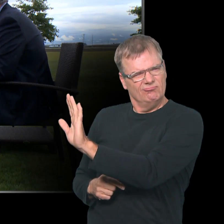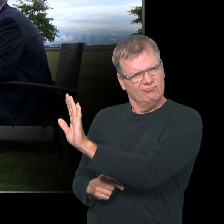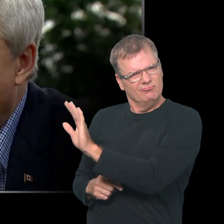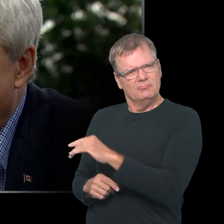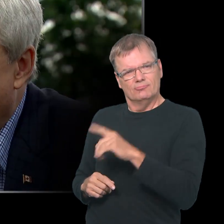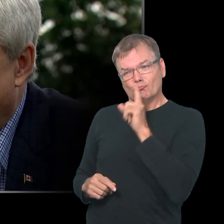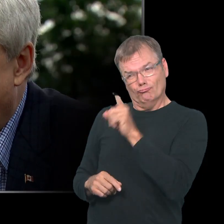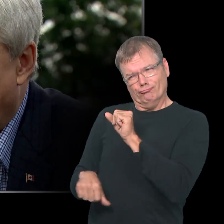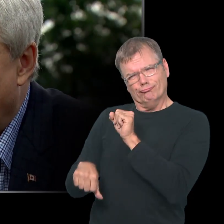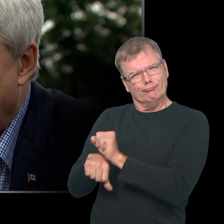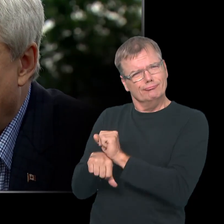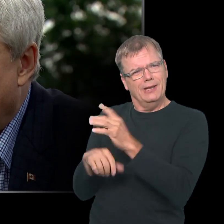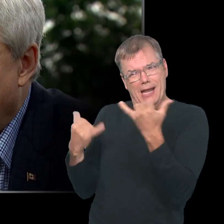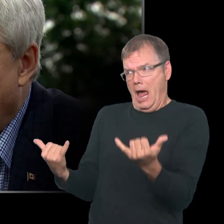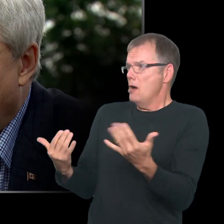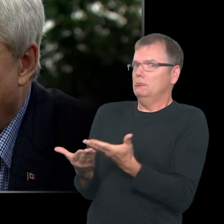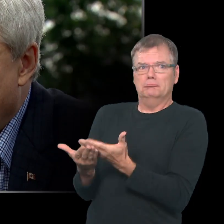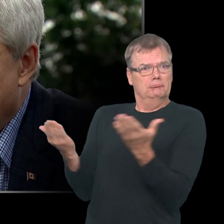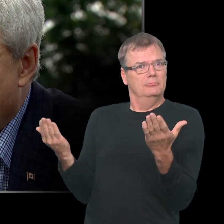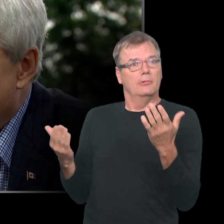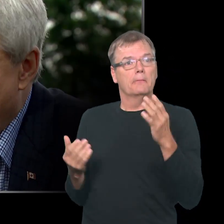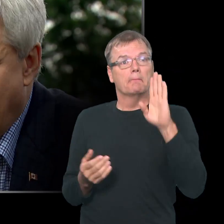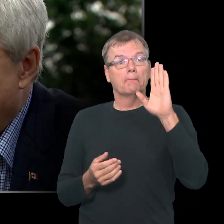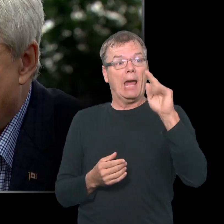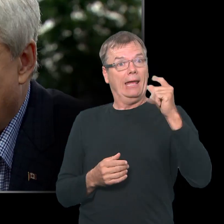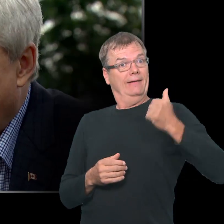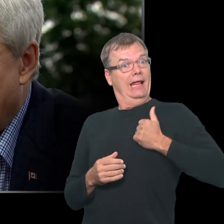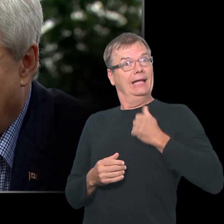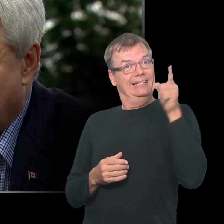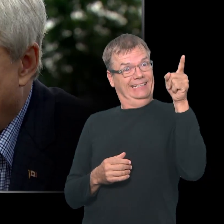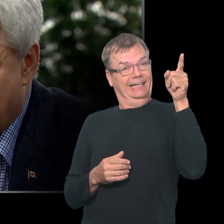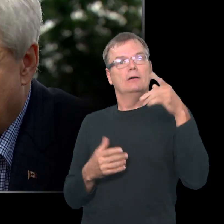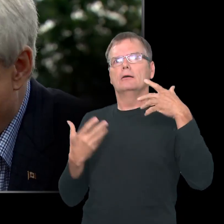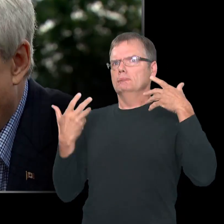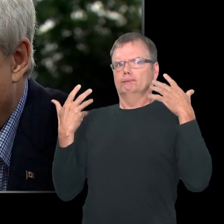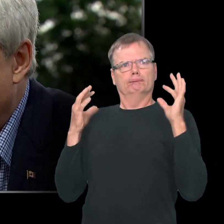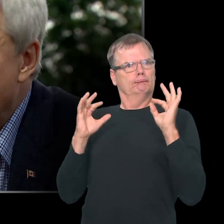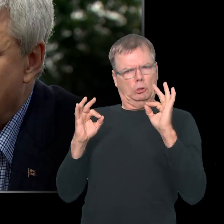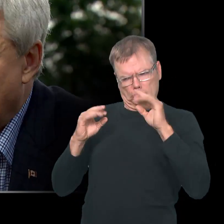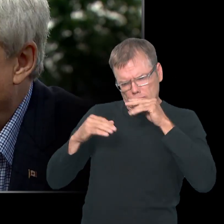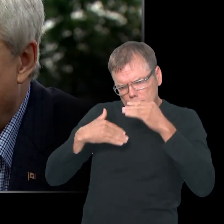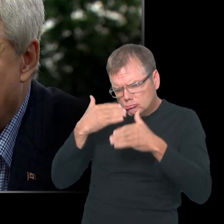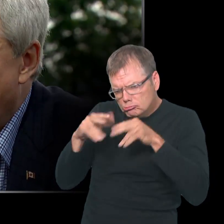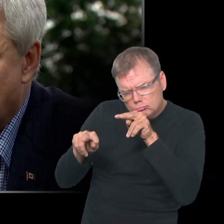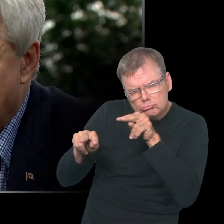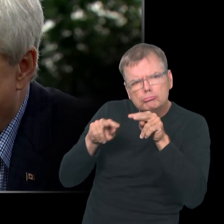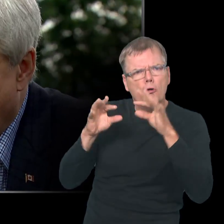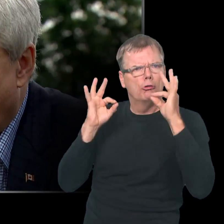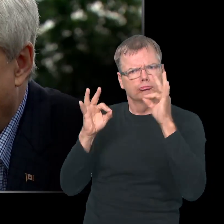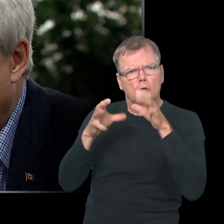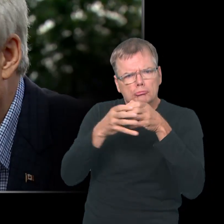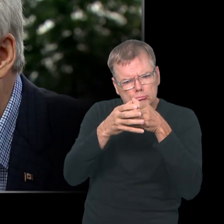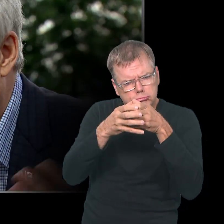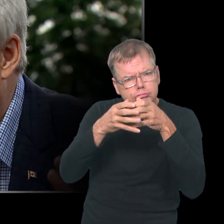First of all I would disagree with the analysis you just put out, where are we right now. We have had, as the Bank of Canada has said,